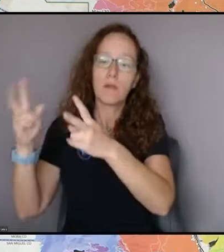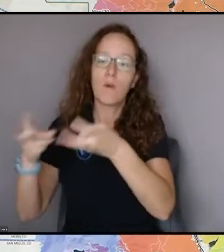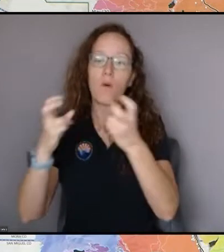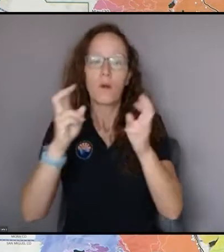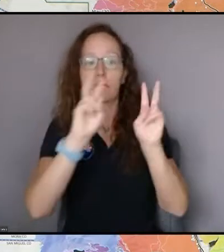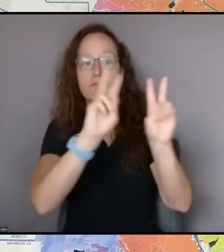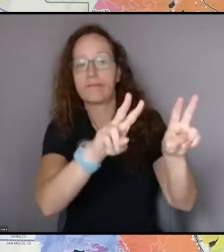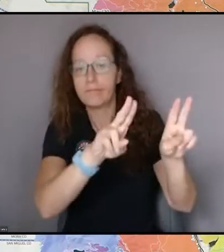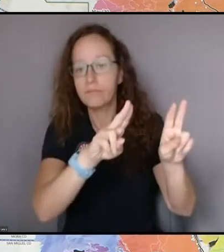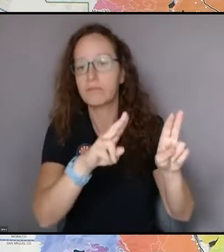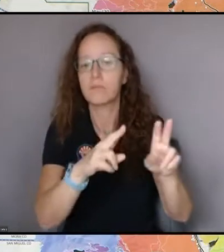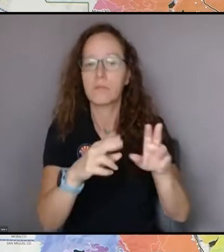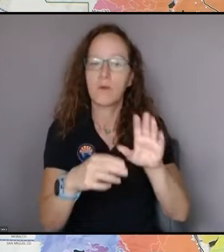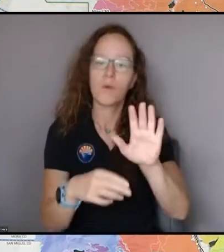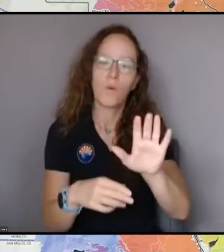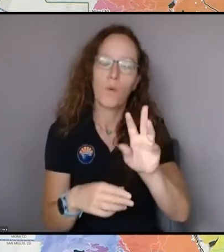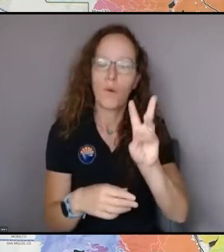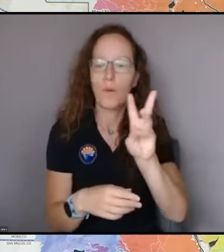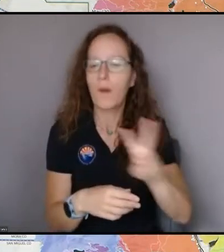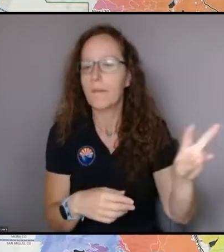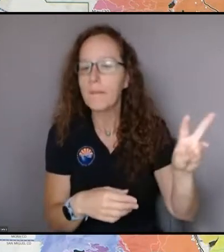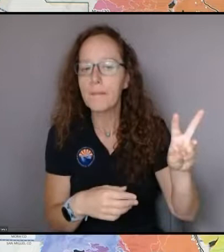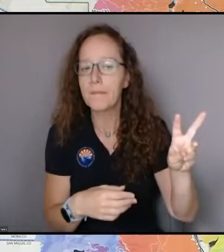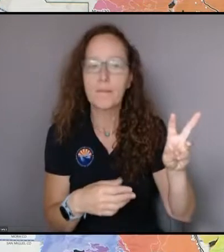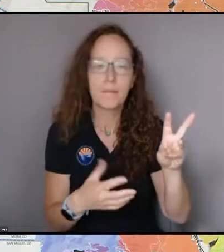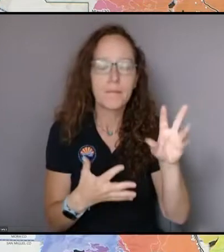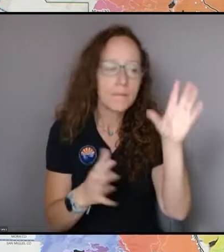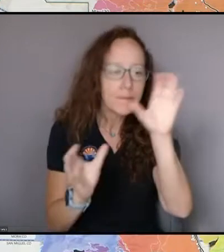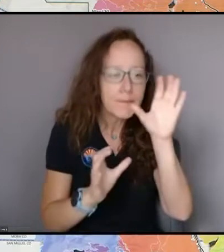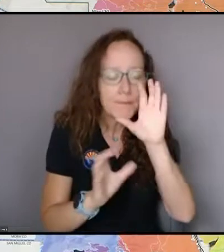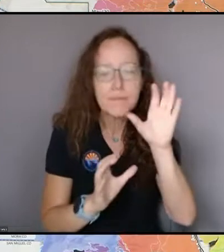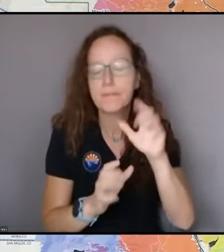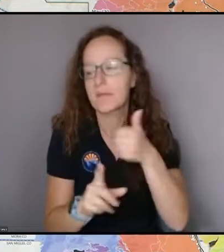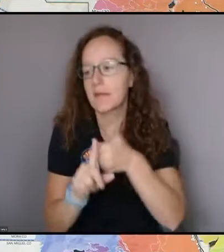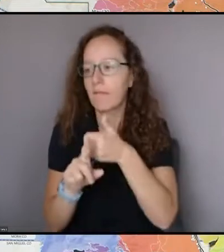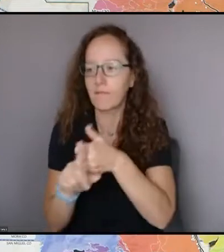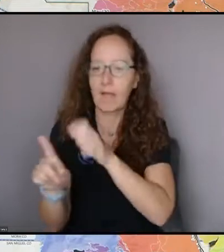information as quickly as you can. And that also is to tell you if you look down or scroll down our page, and we have